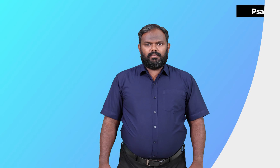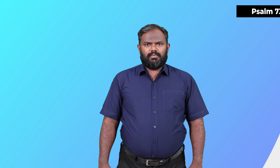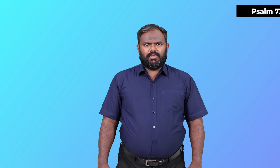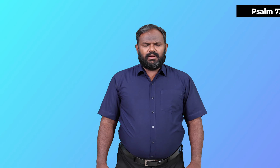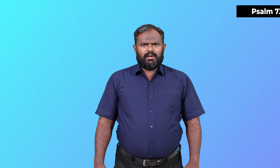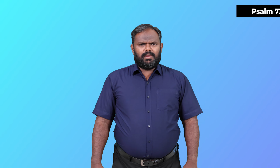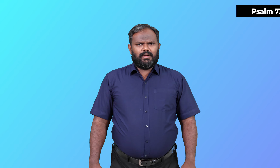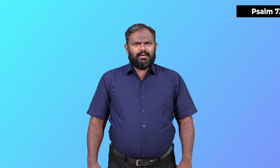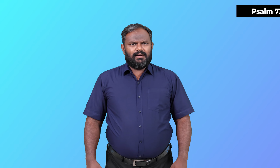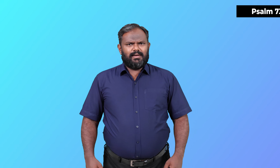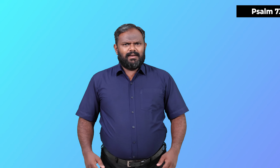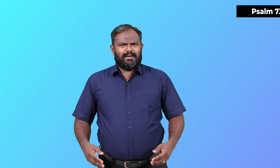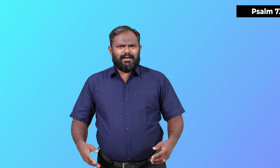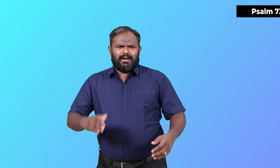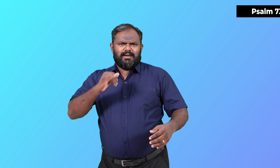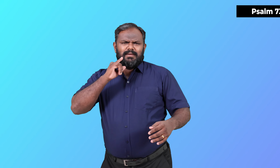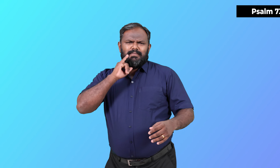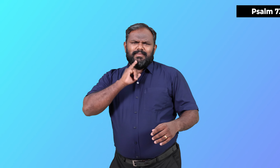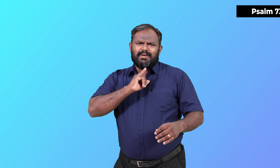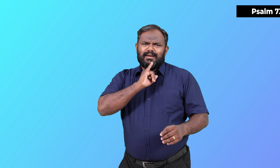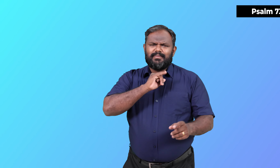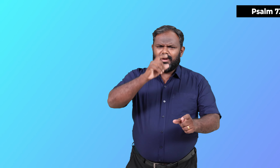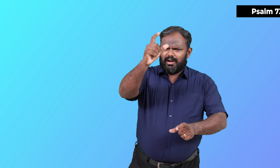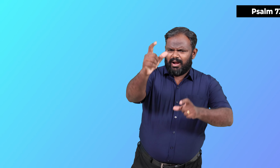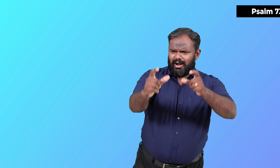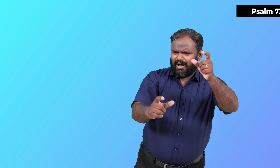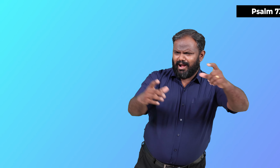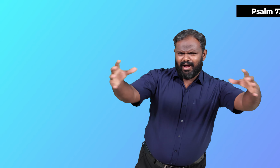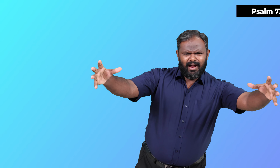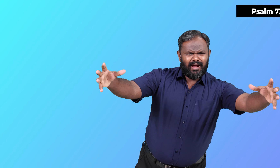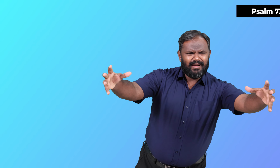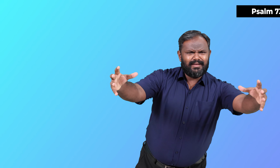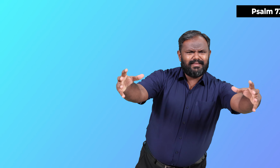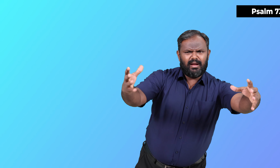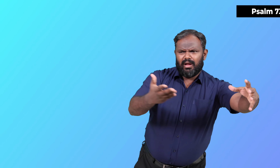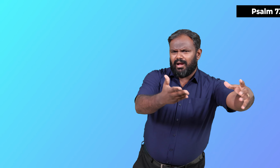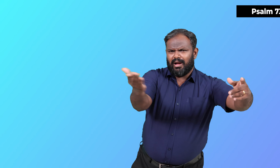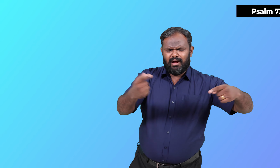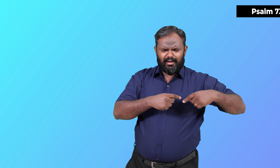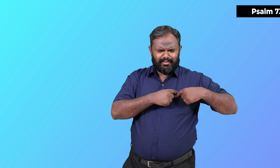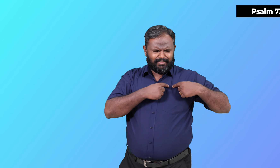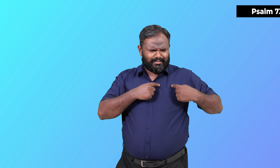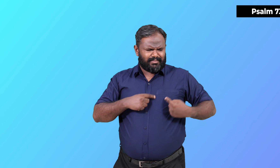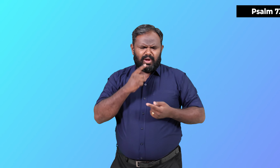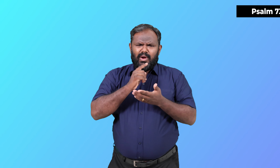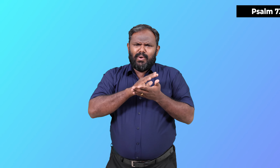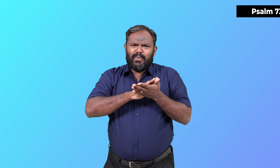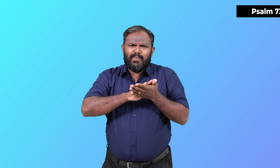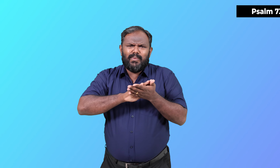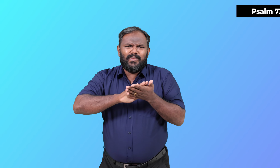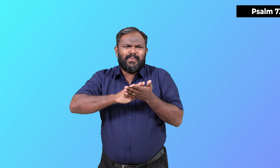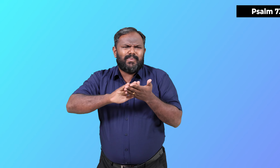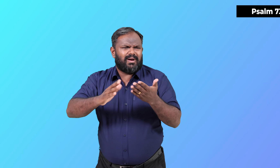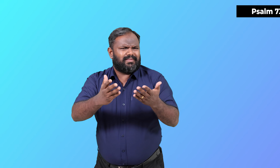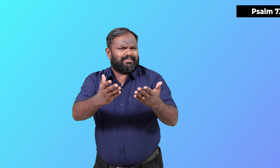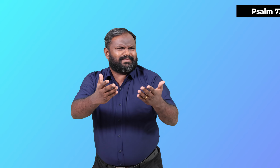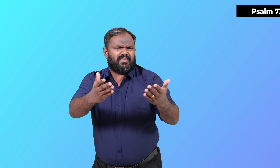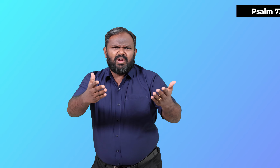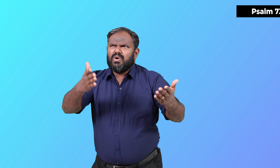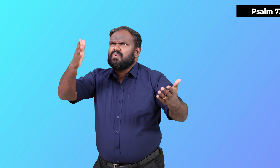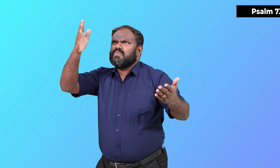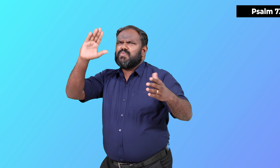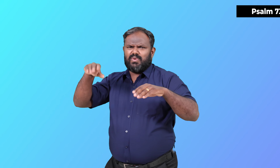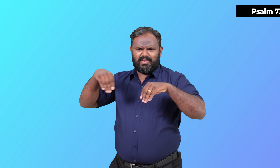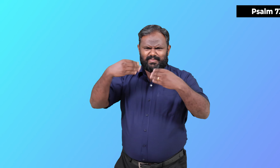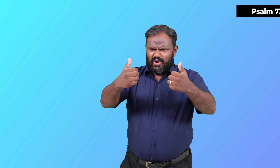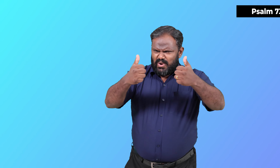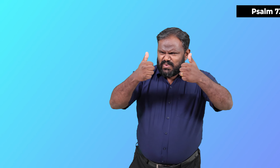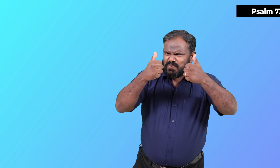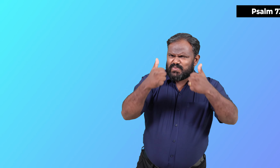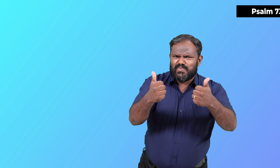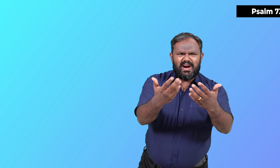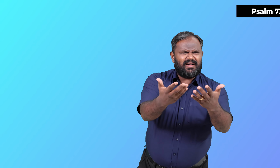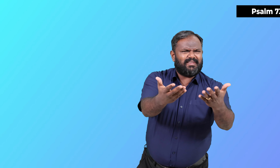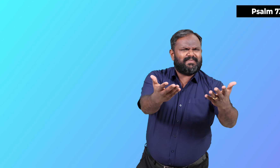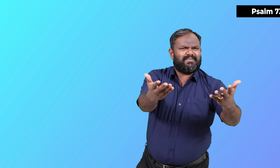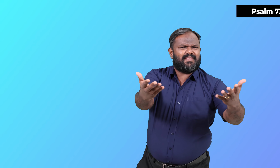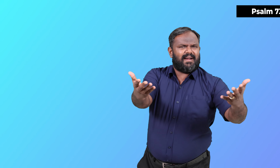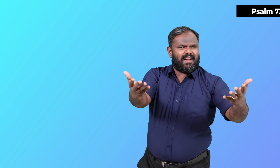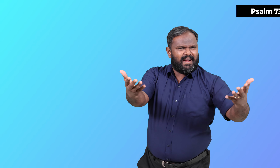God is so good to Israel, to those whose hearts are pure.